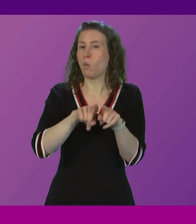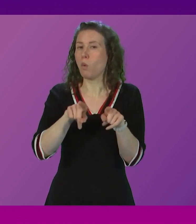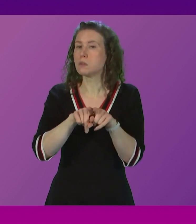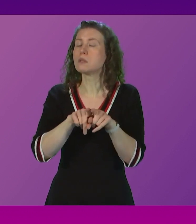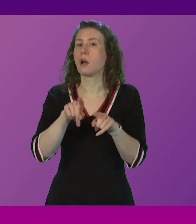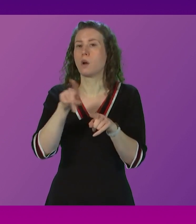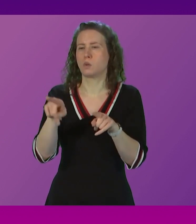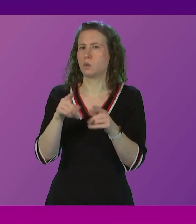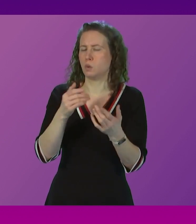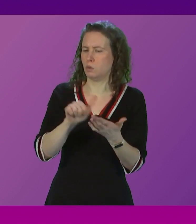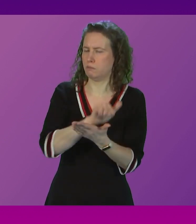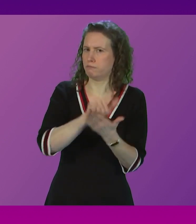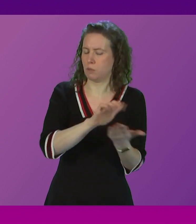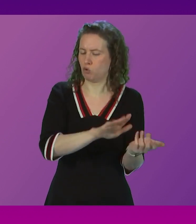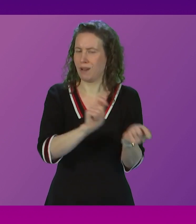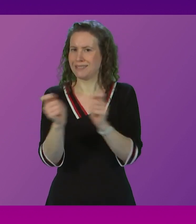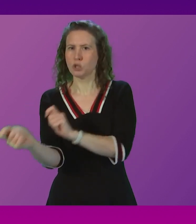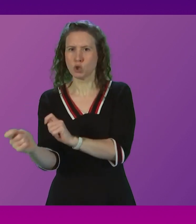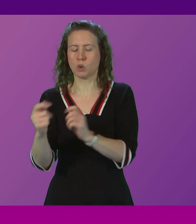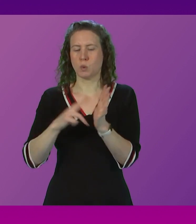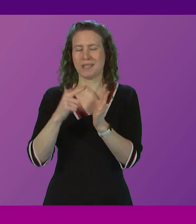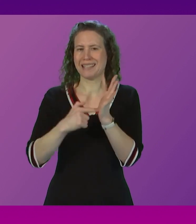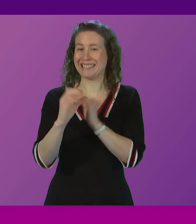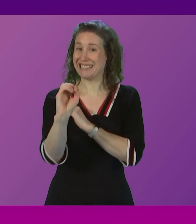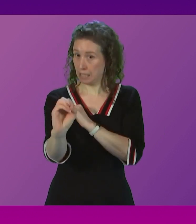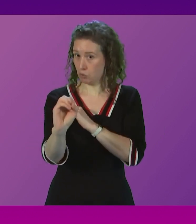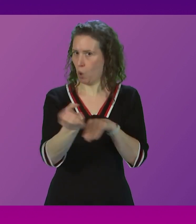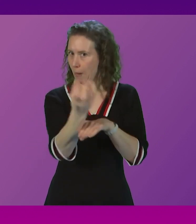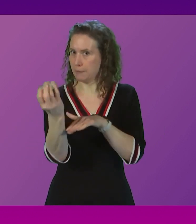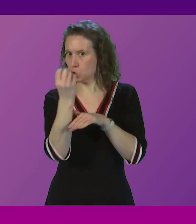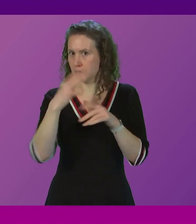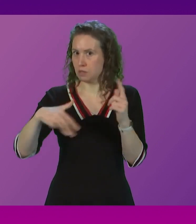the just transition that we need to make to a net zero emissions society by 2045.